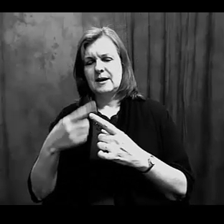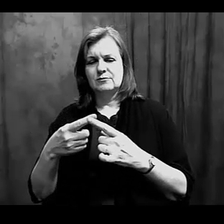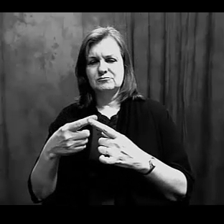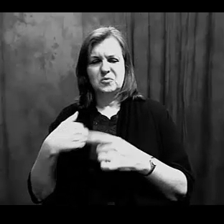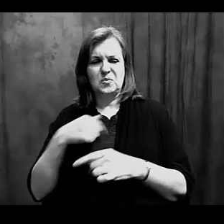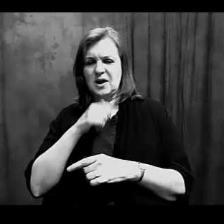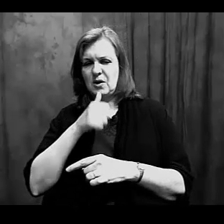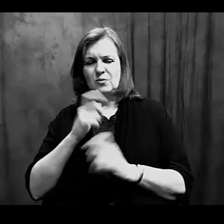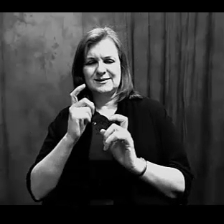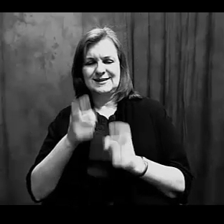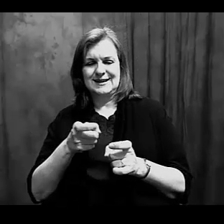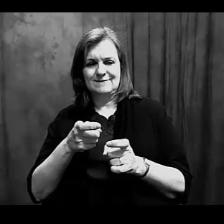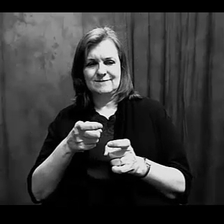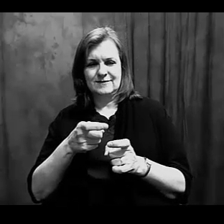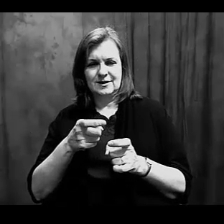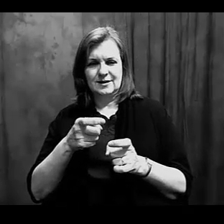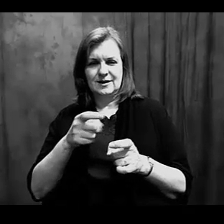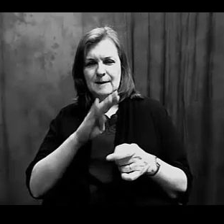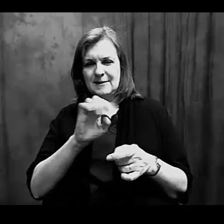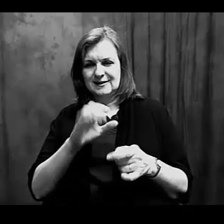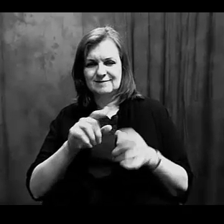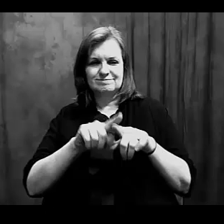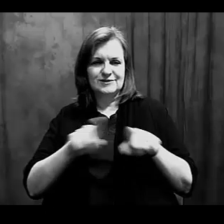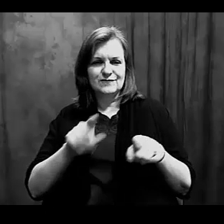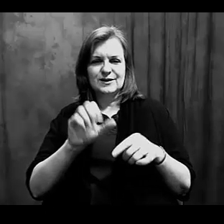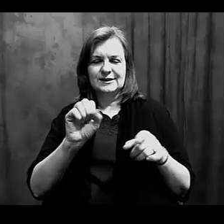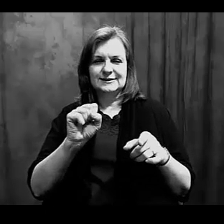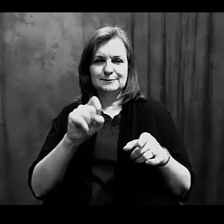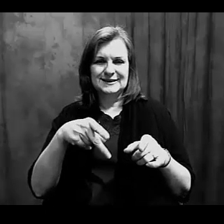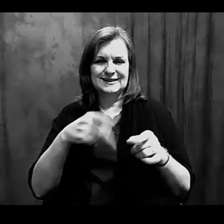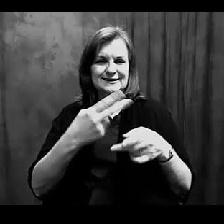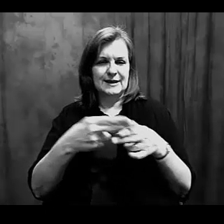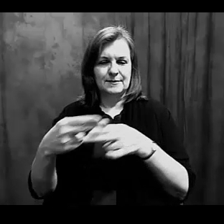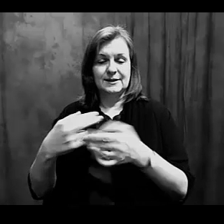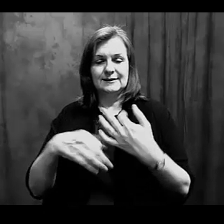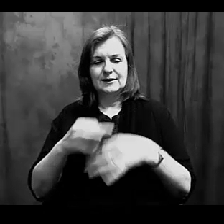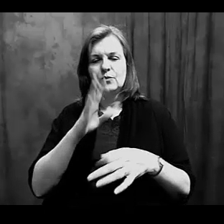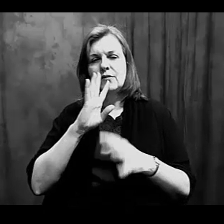that we actually don't even bother naming species remember??